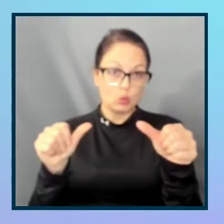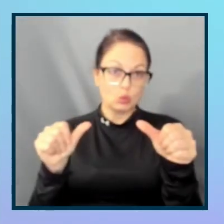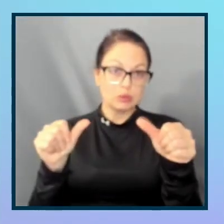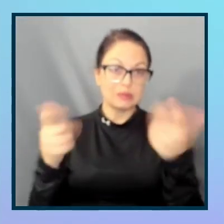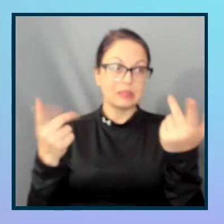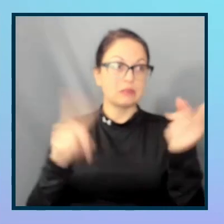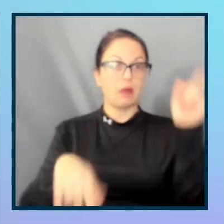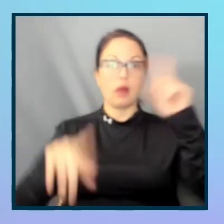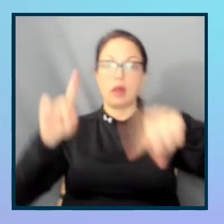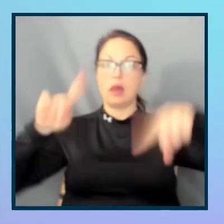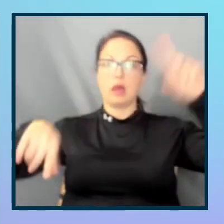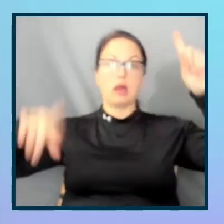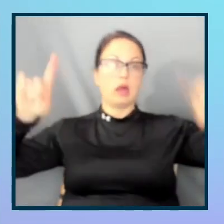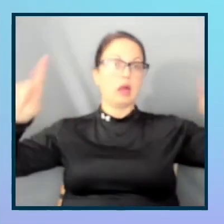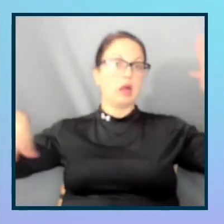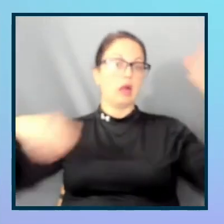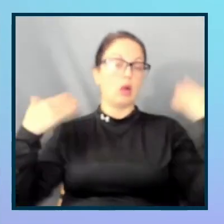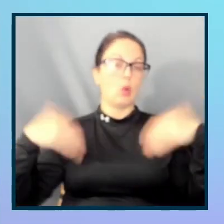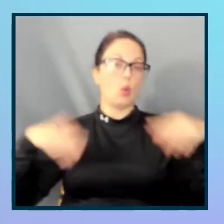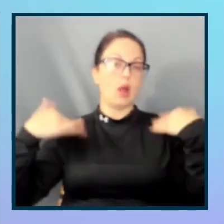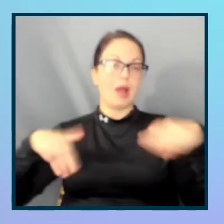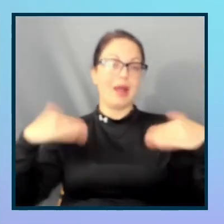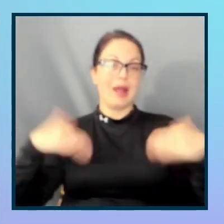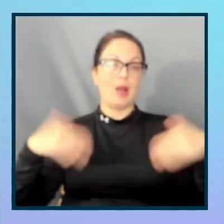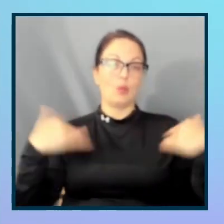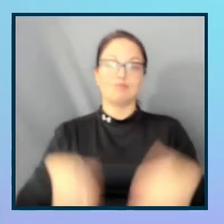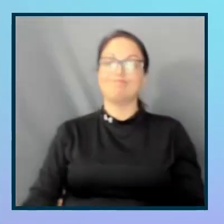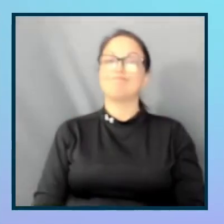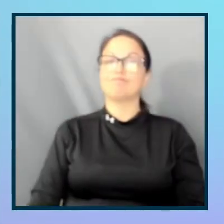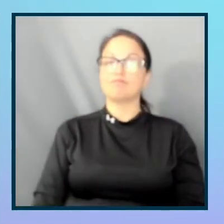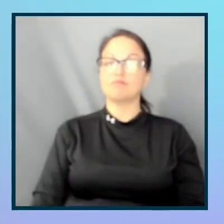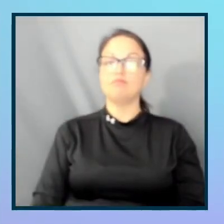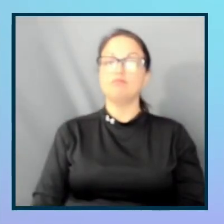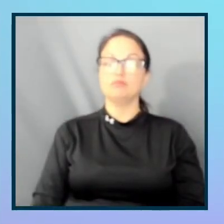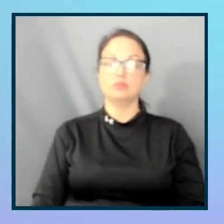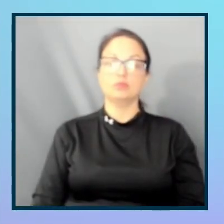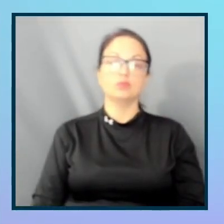I think there's no denying that, but beyond that,